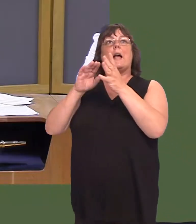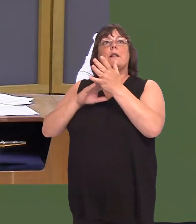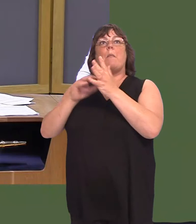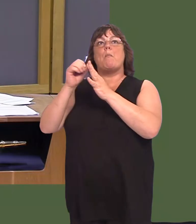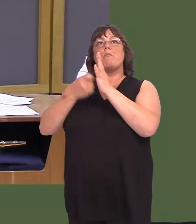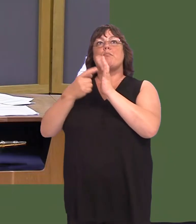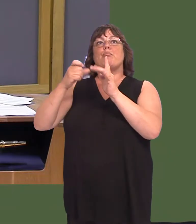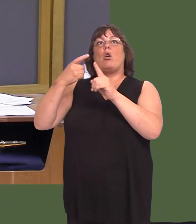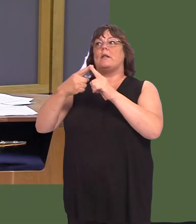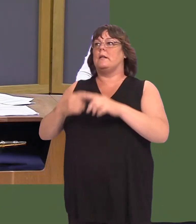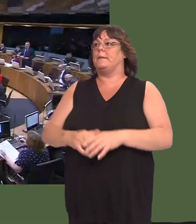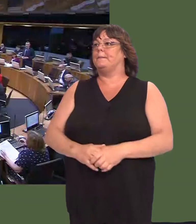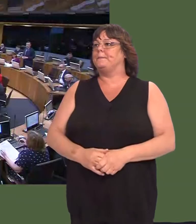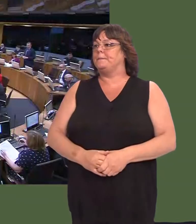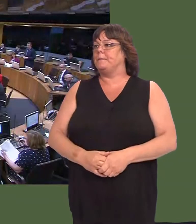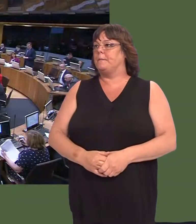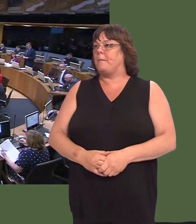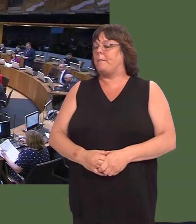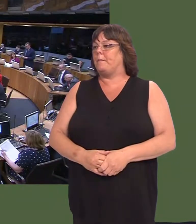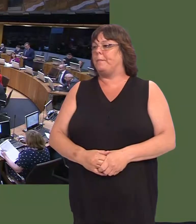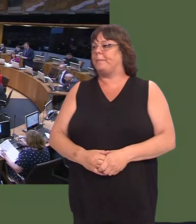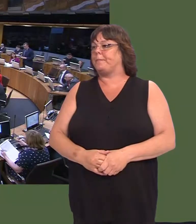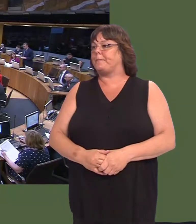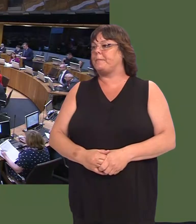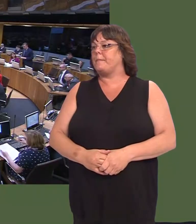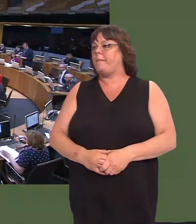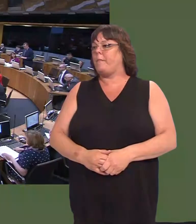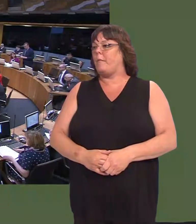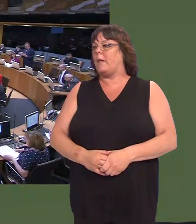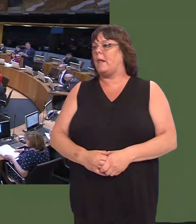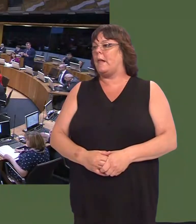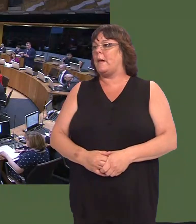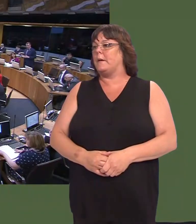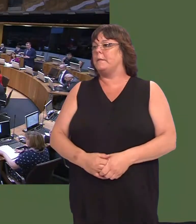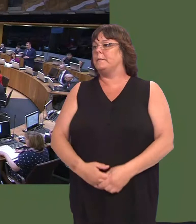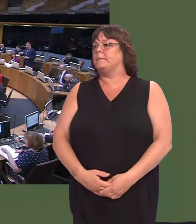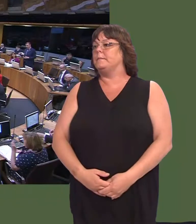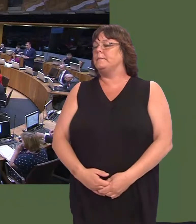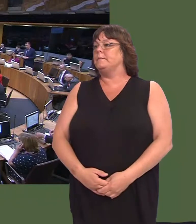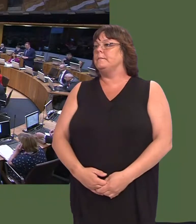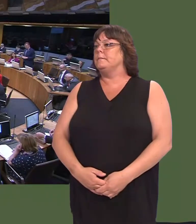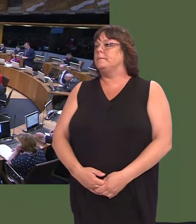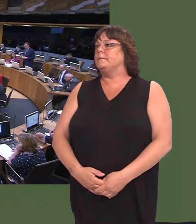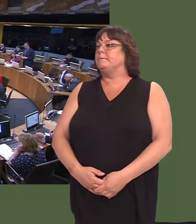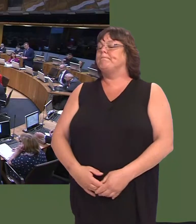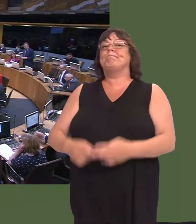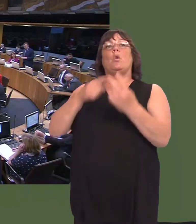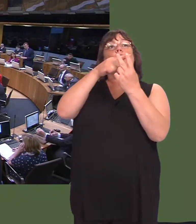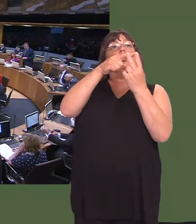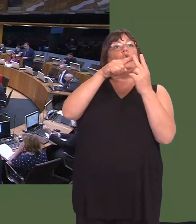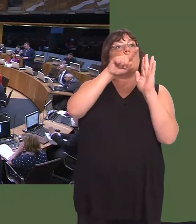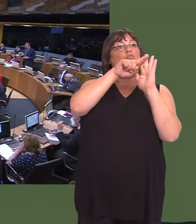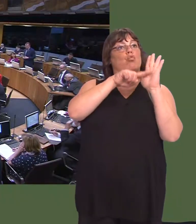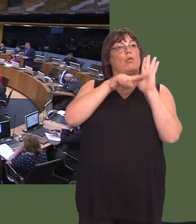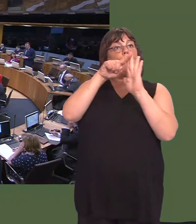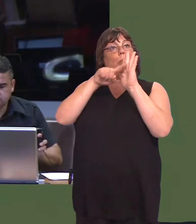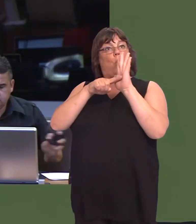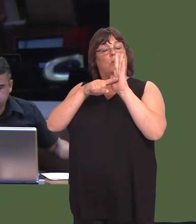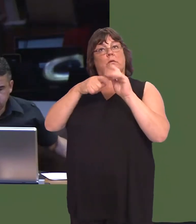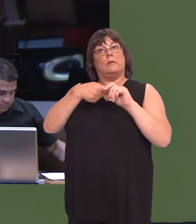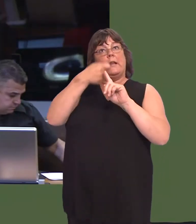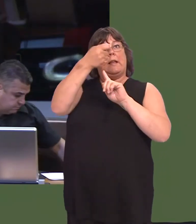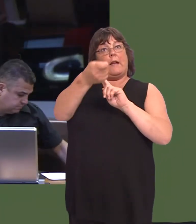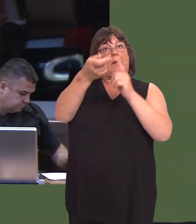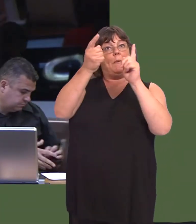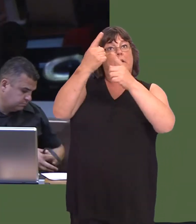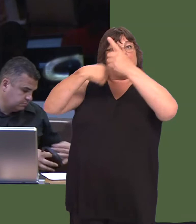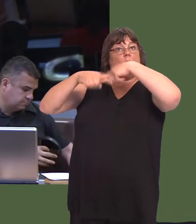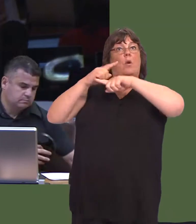Adam Price: Two reports have been in Ministersí hands for almost a year now, from Professor